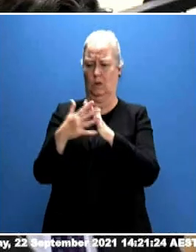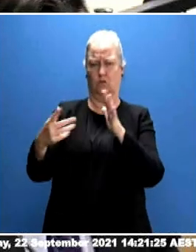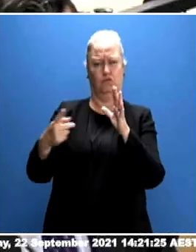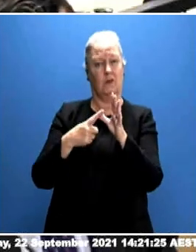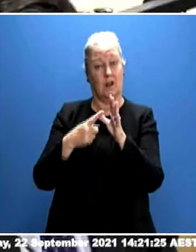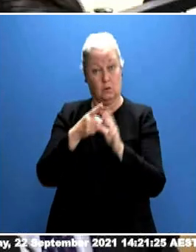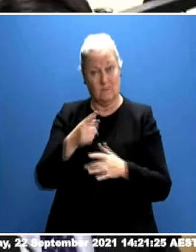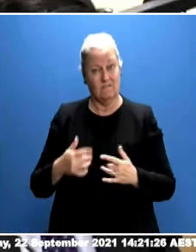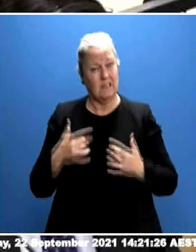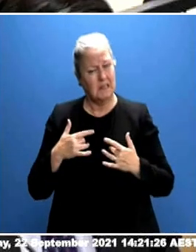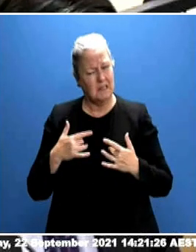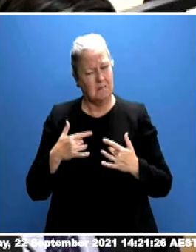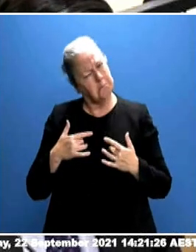number to be greater than six?